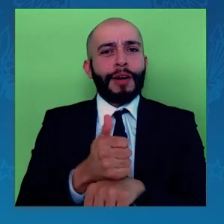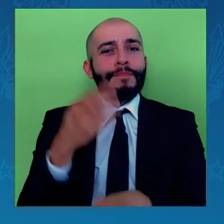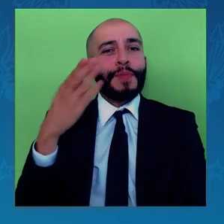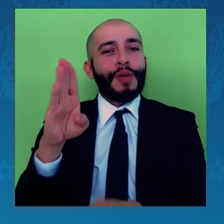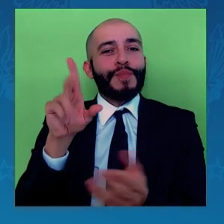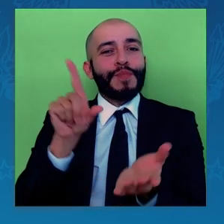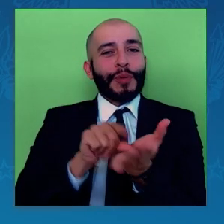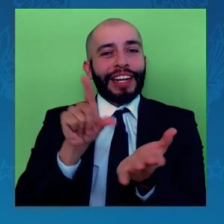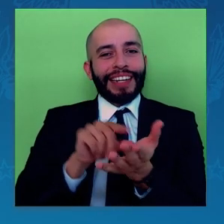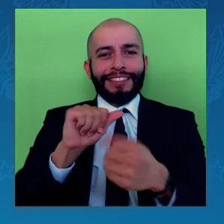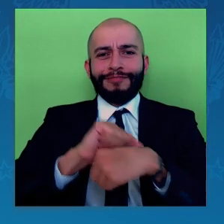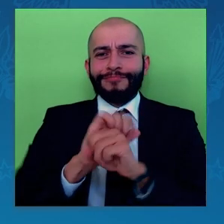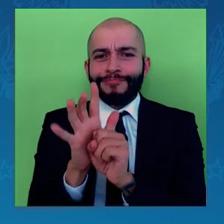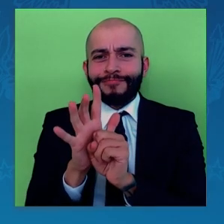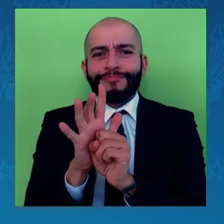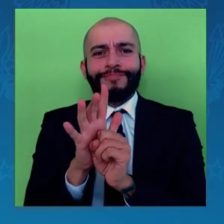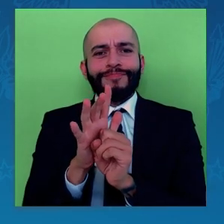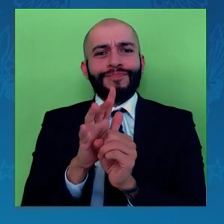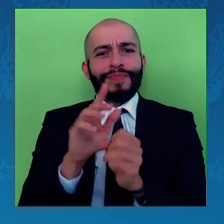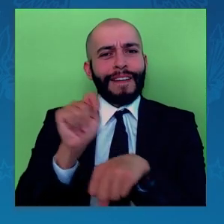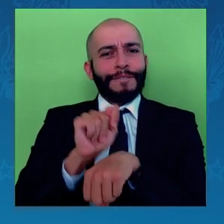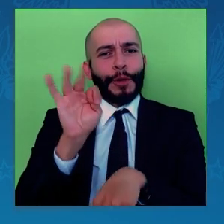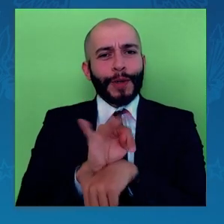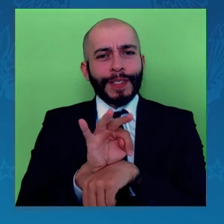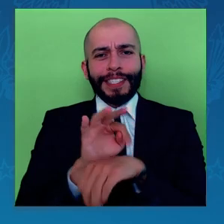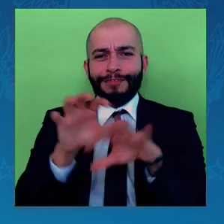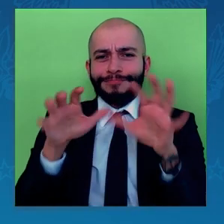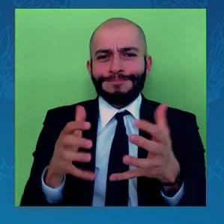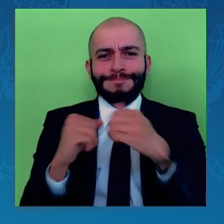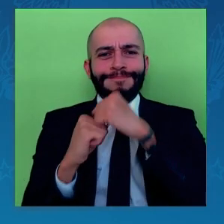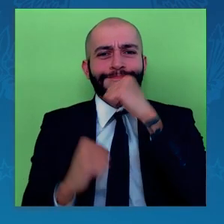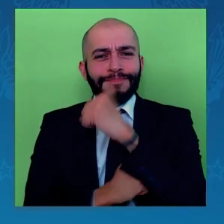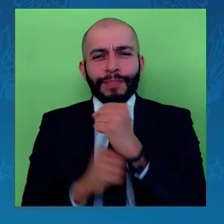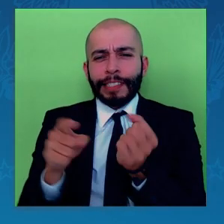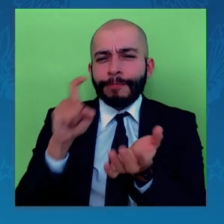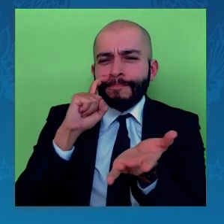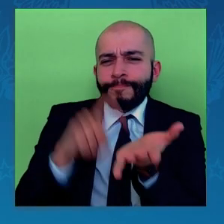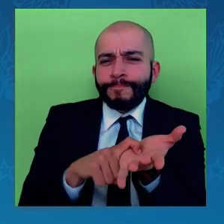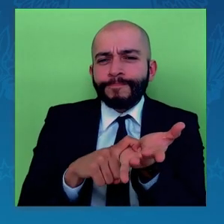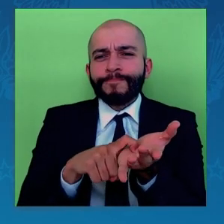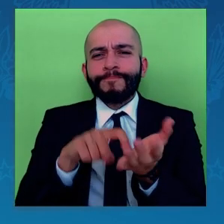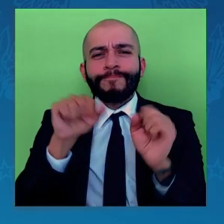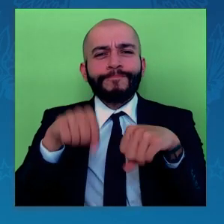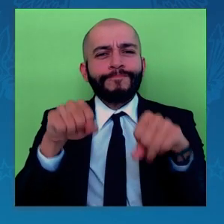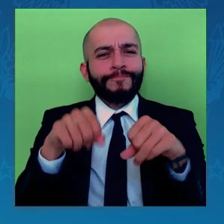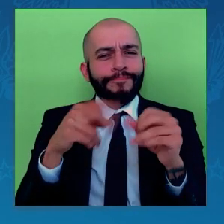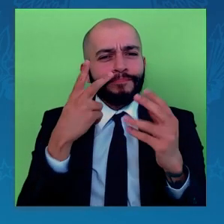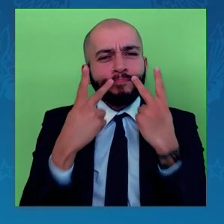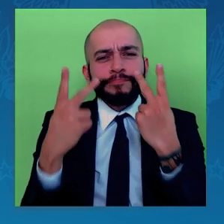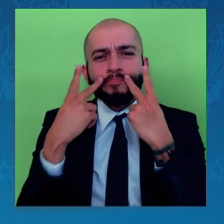of a diverse representative, high quality health care workforce. With that, it is my honor